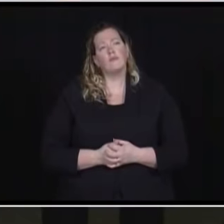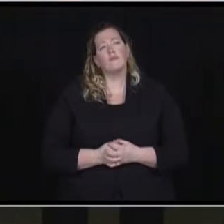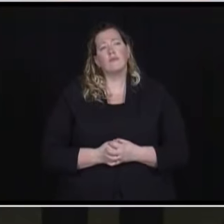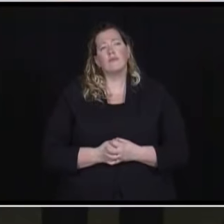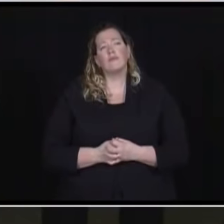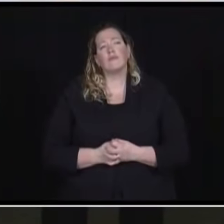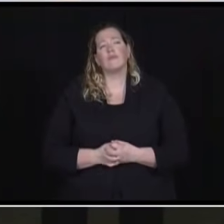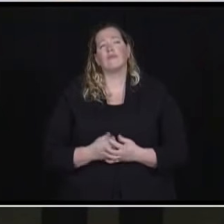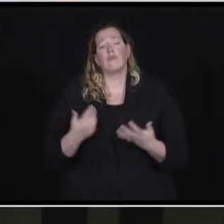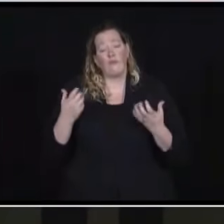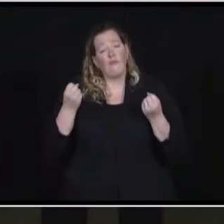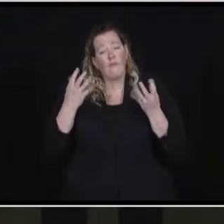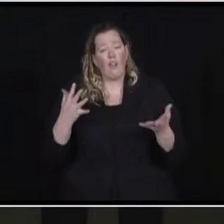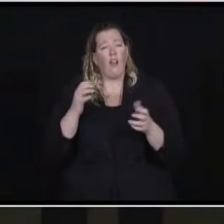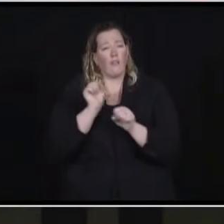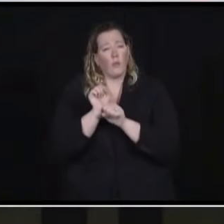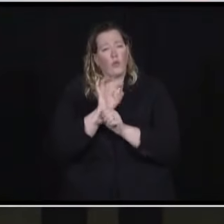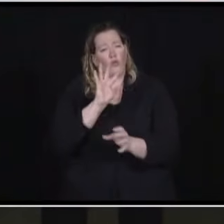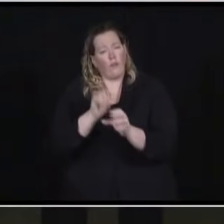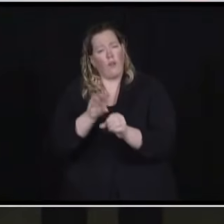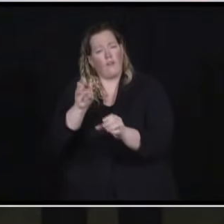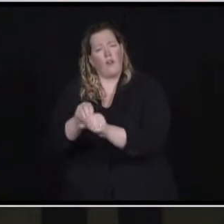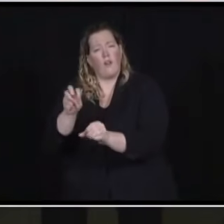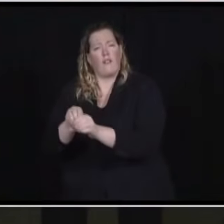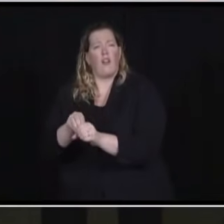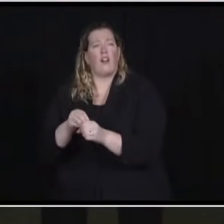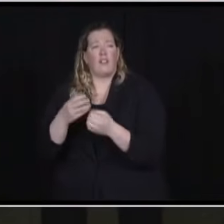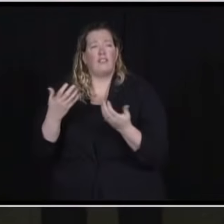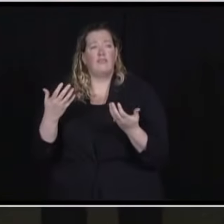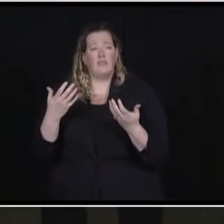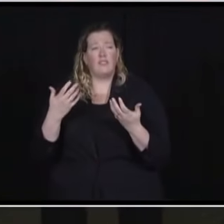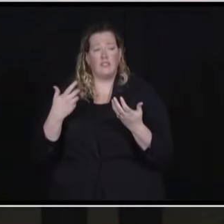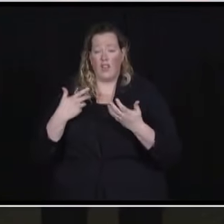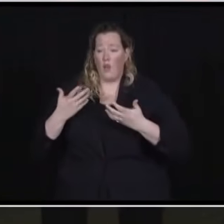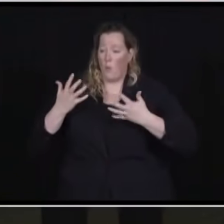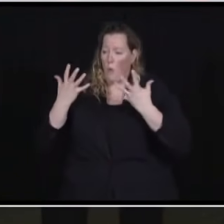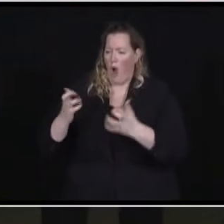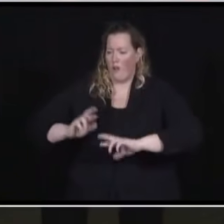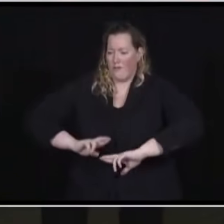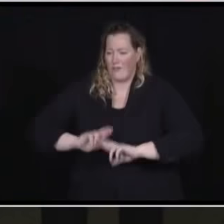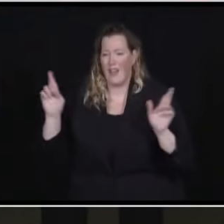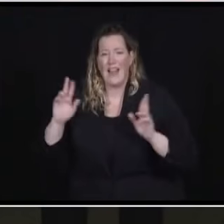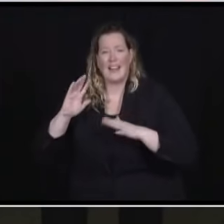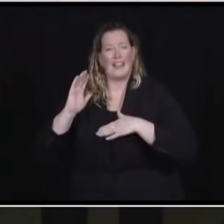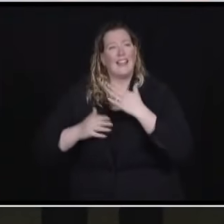talked to the medical professionals about all of the issues that they have, we talked to the